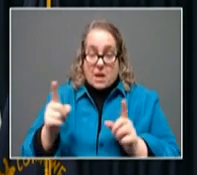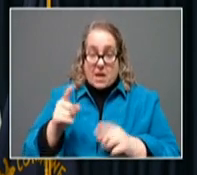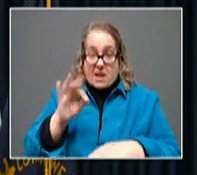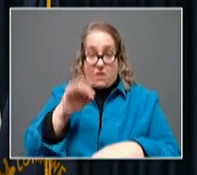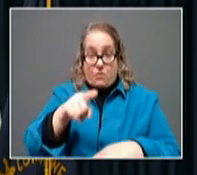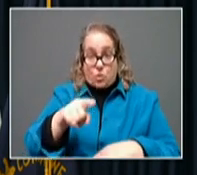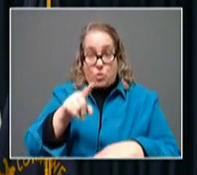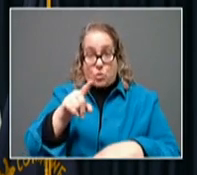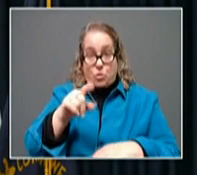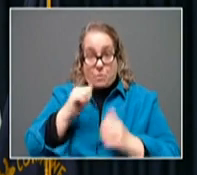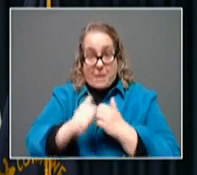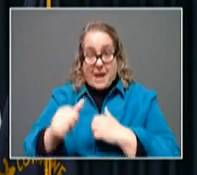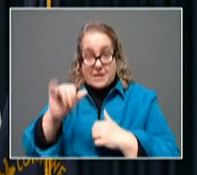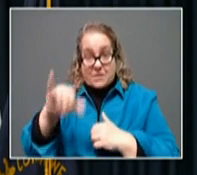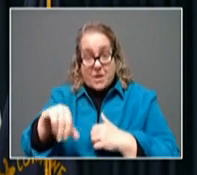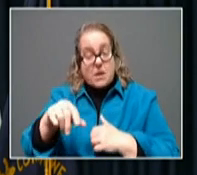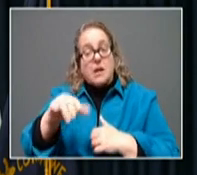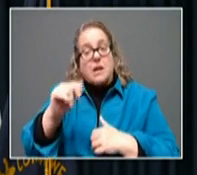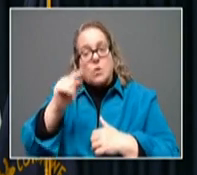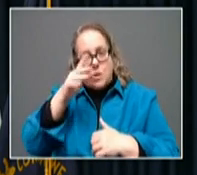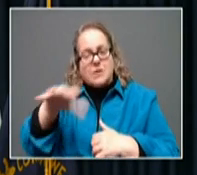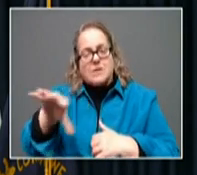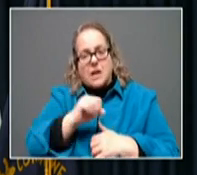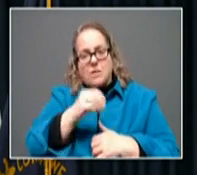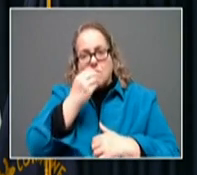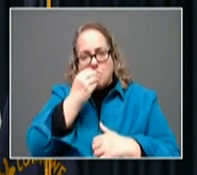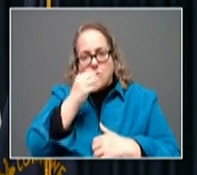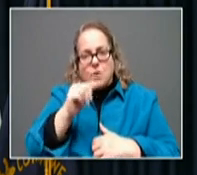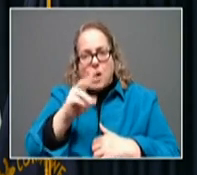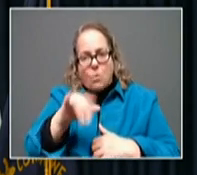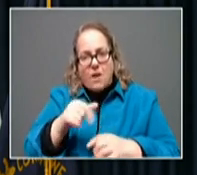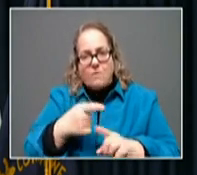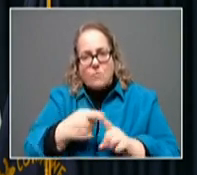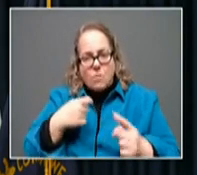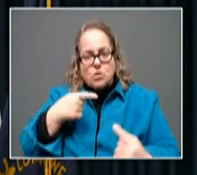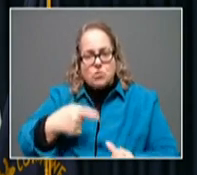struggling seniors and struggling Children. My faith tells me that's